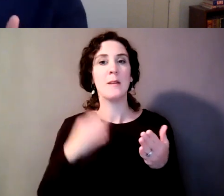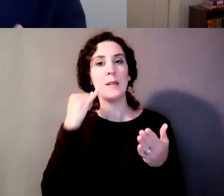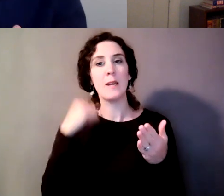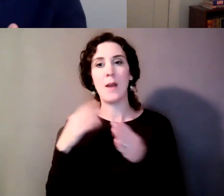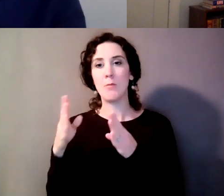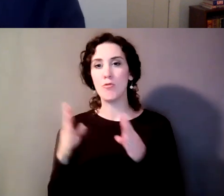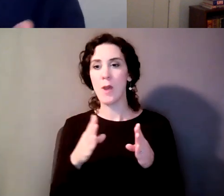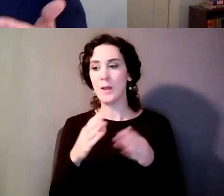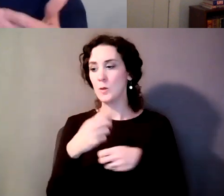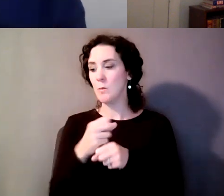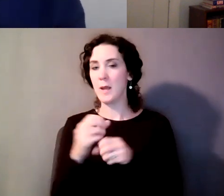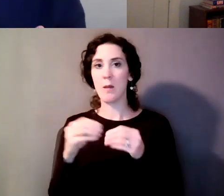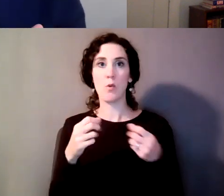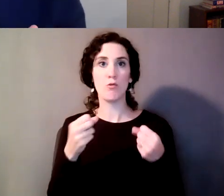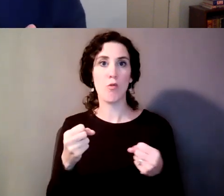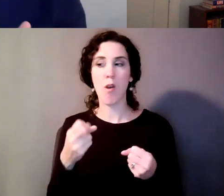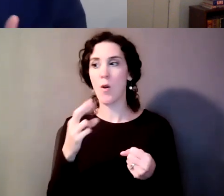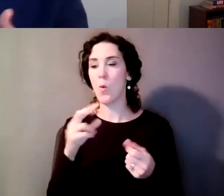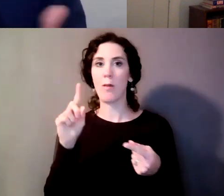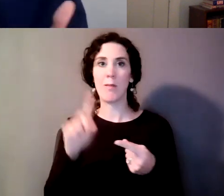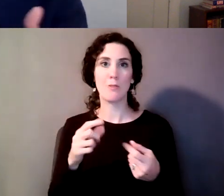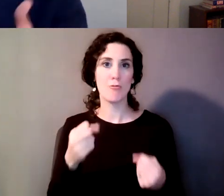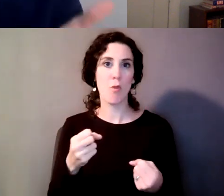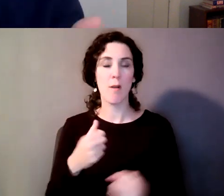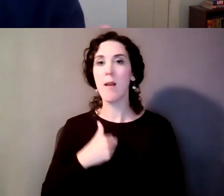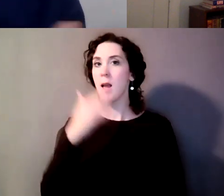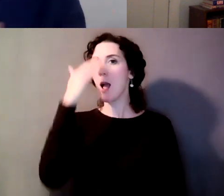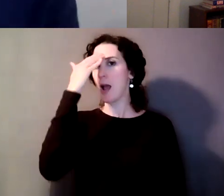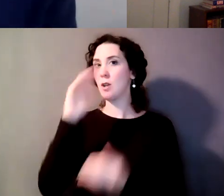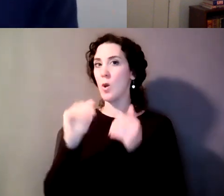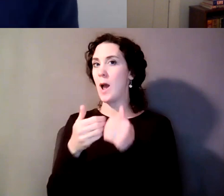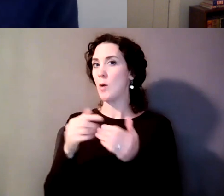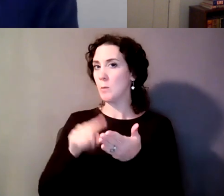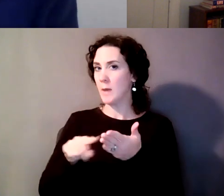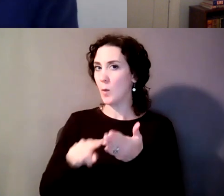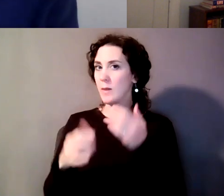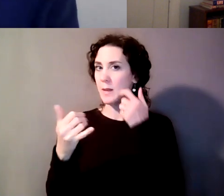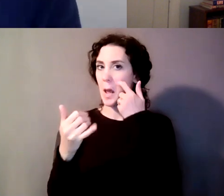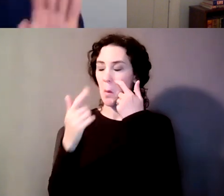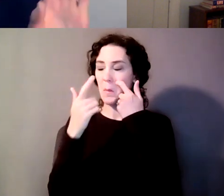little stronger over little bit less strong. I know how to play with it now because I have